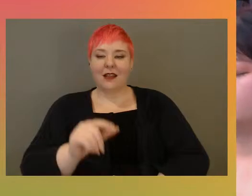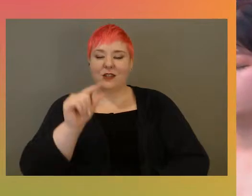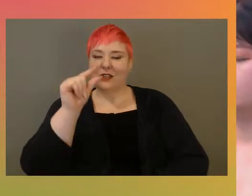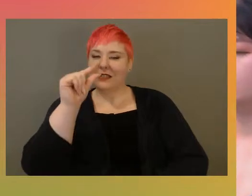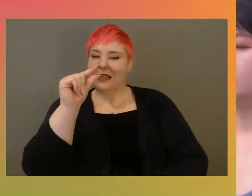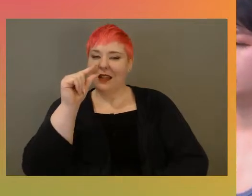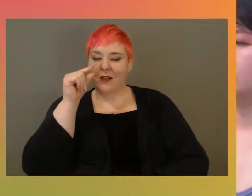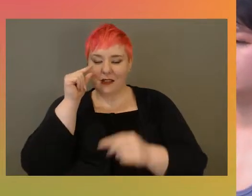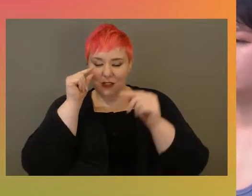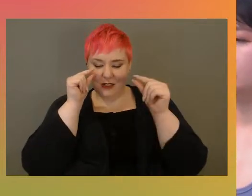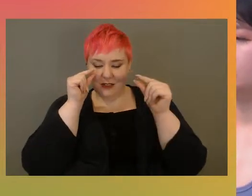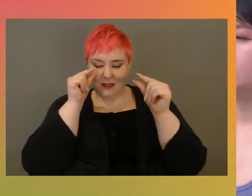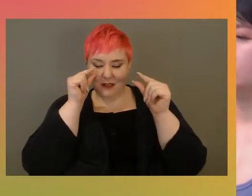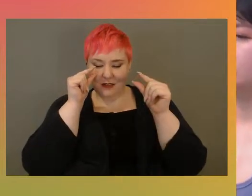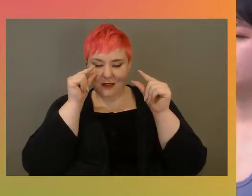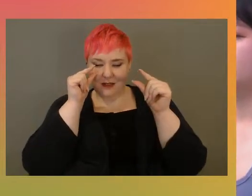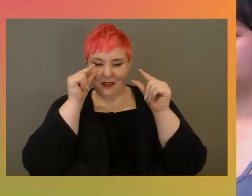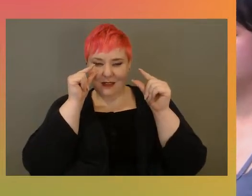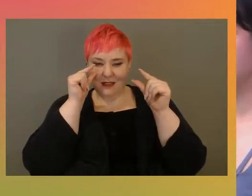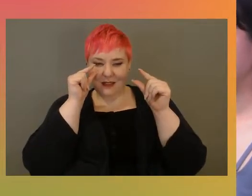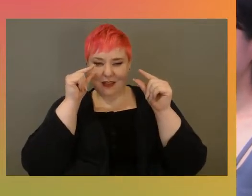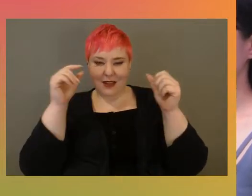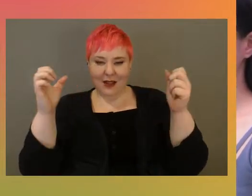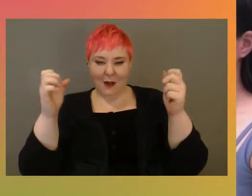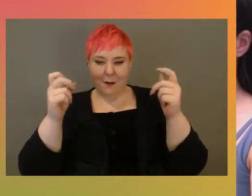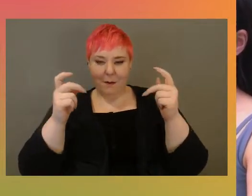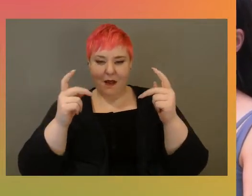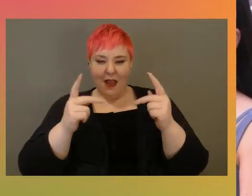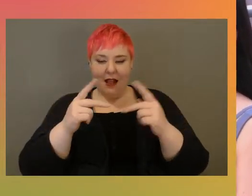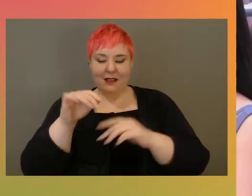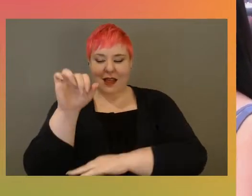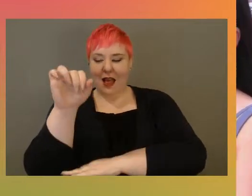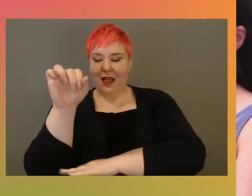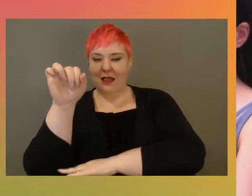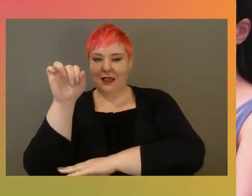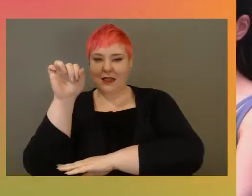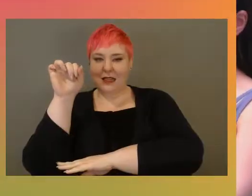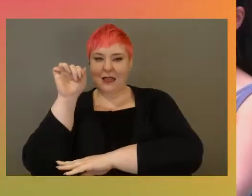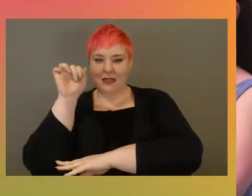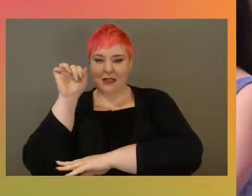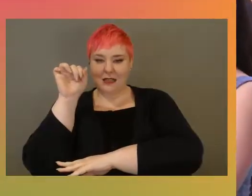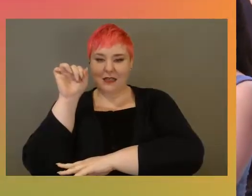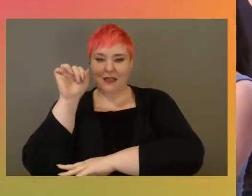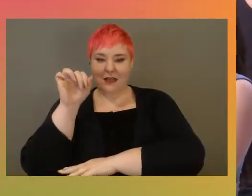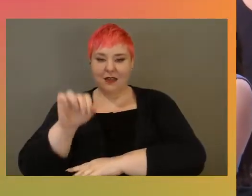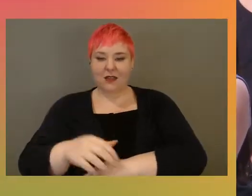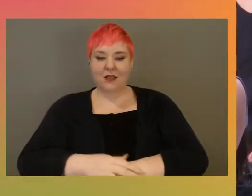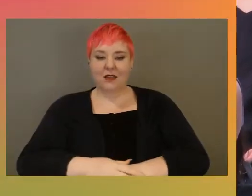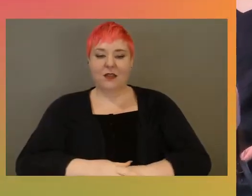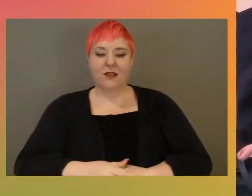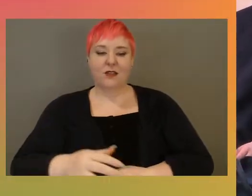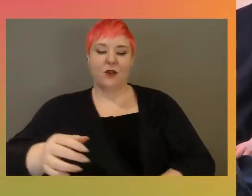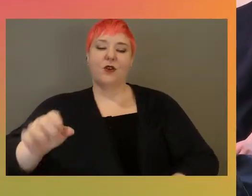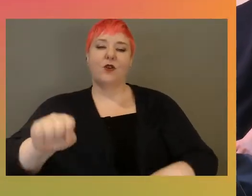RELEASE YOUR HANDS DOWN, DON'T OPEN YOUR EYES YET. AND THEN CRACK YOUR EYES A